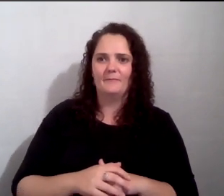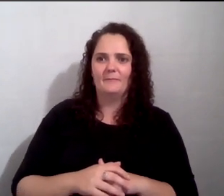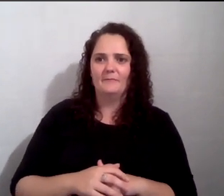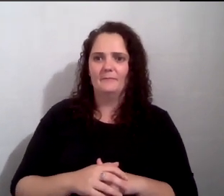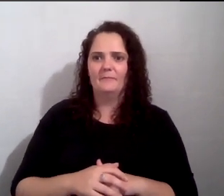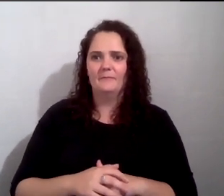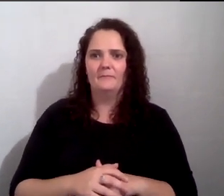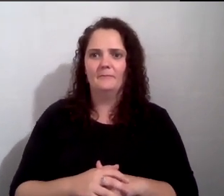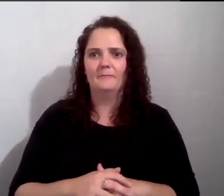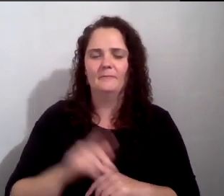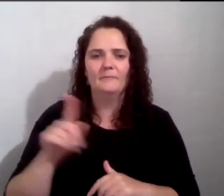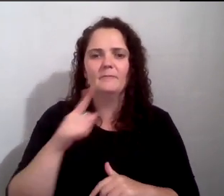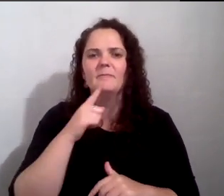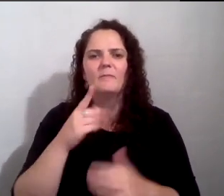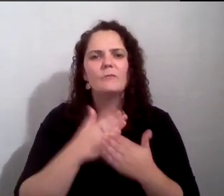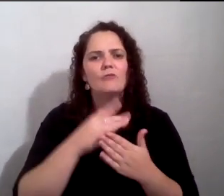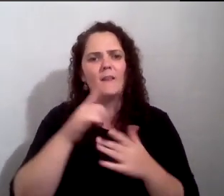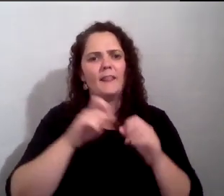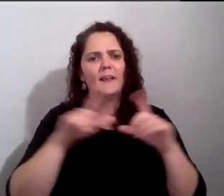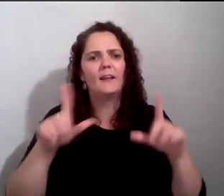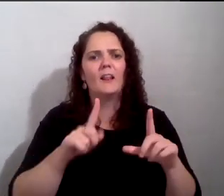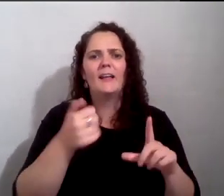these are very much kind of easel-sized works,